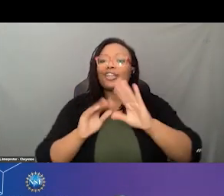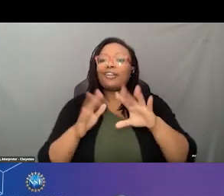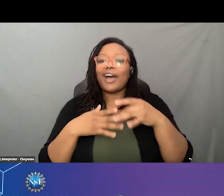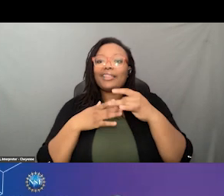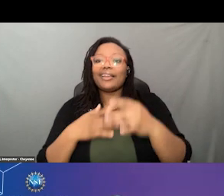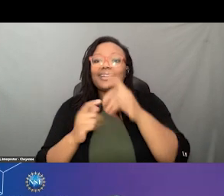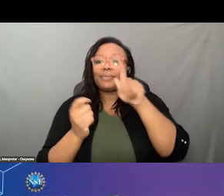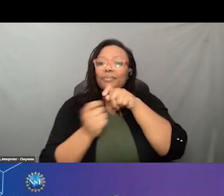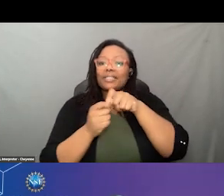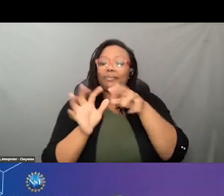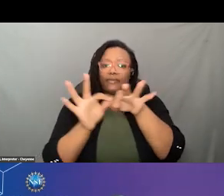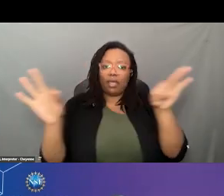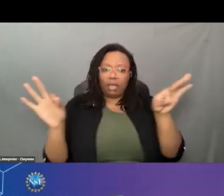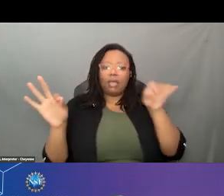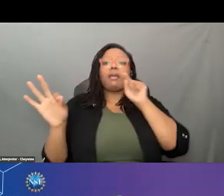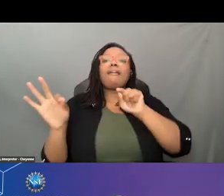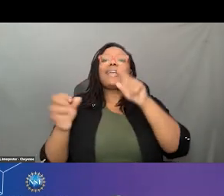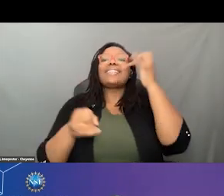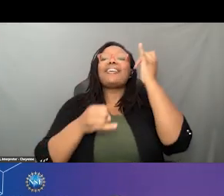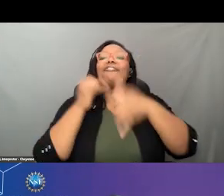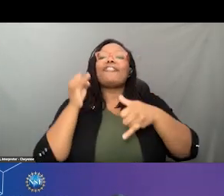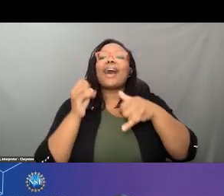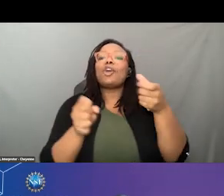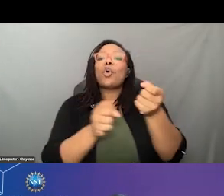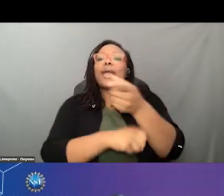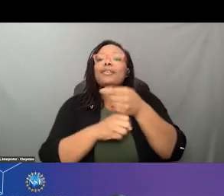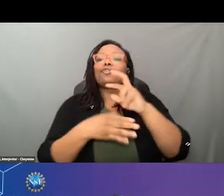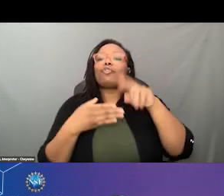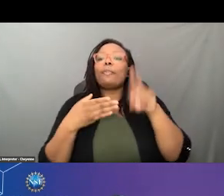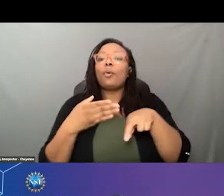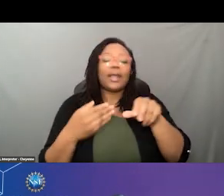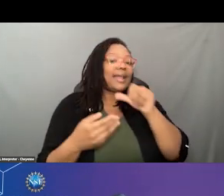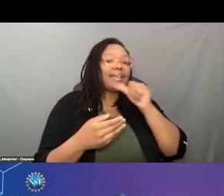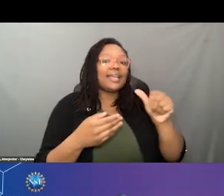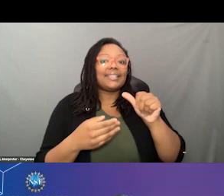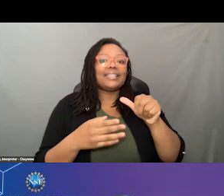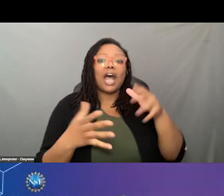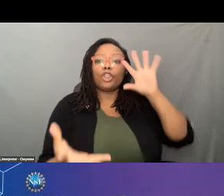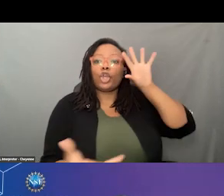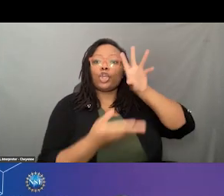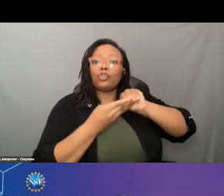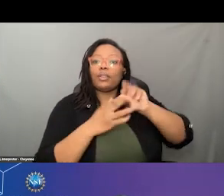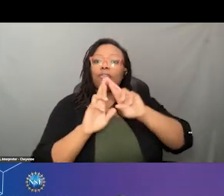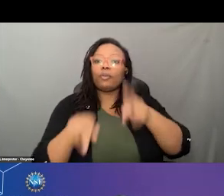that by specifically stating that it is the Final Annual Report. It is not a cumulative report.